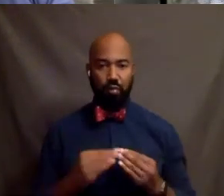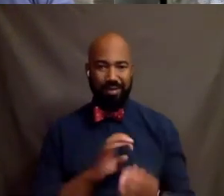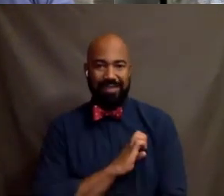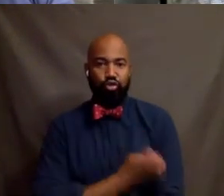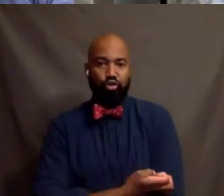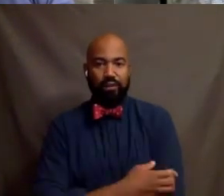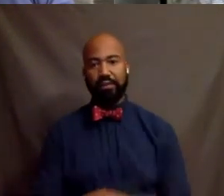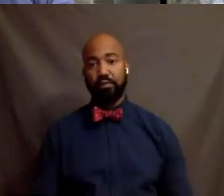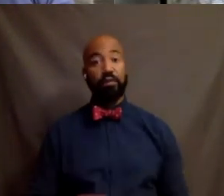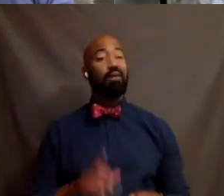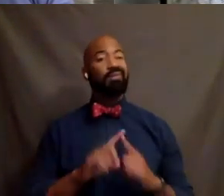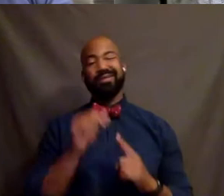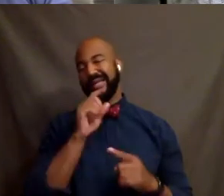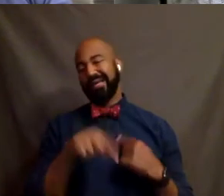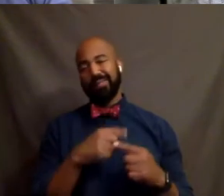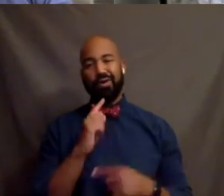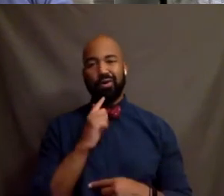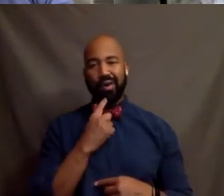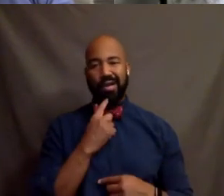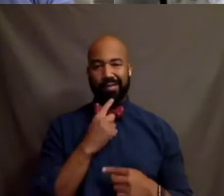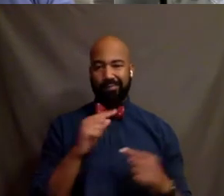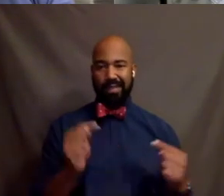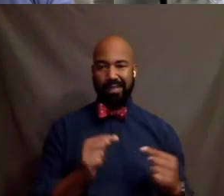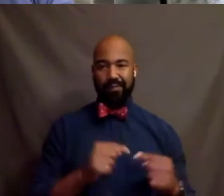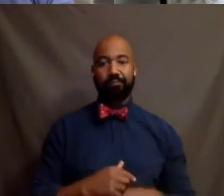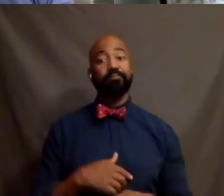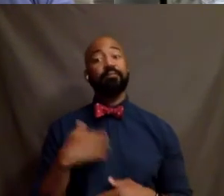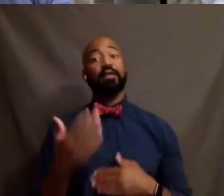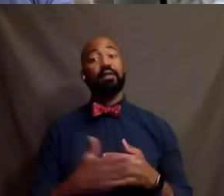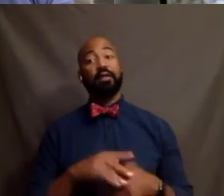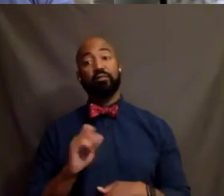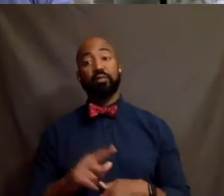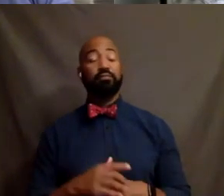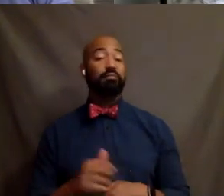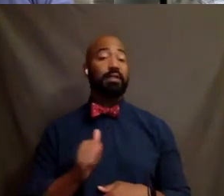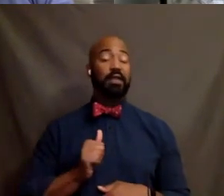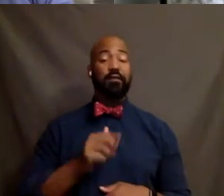Next question, I am brand new to this as a parent of a seven year old nonbinary kid,